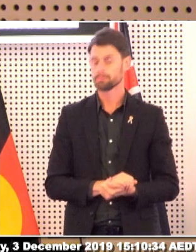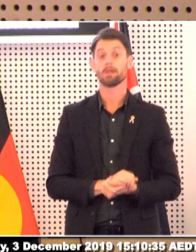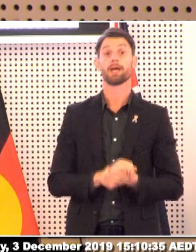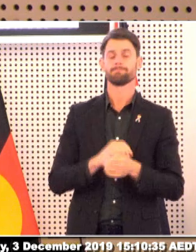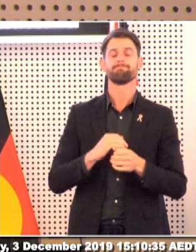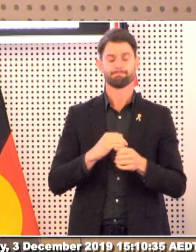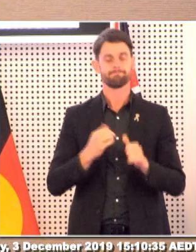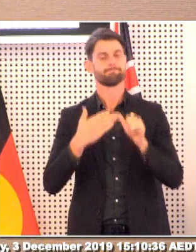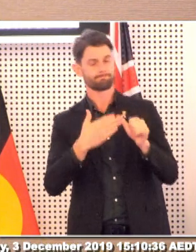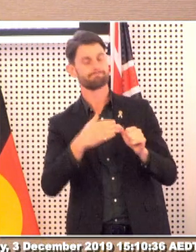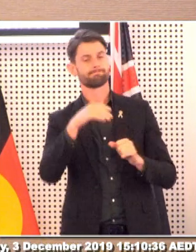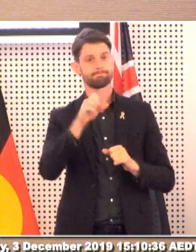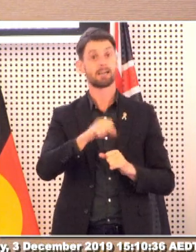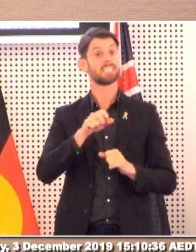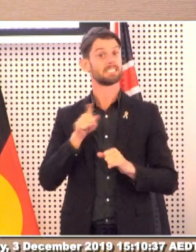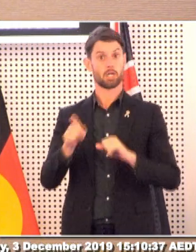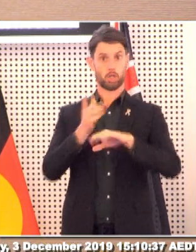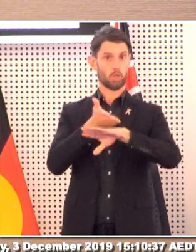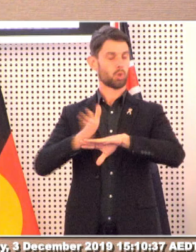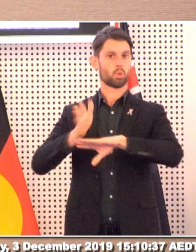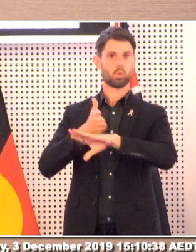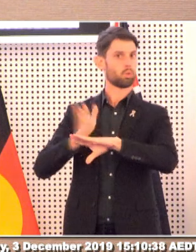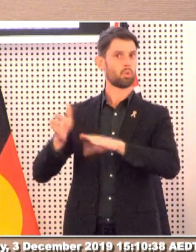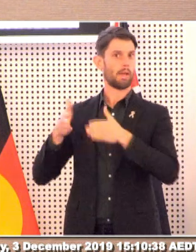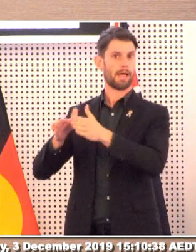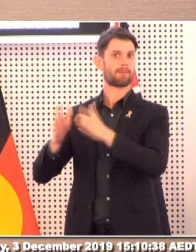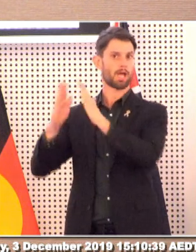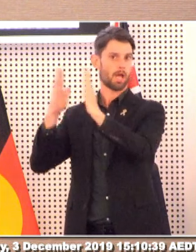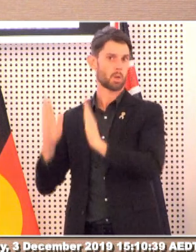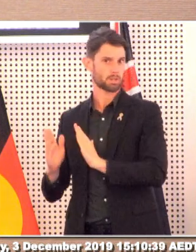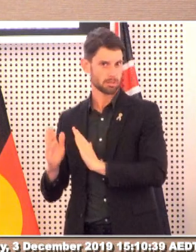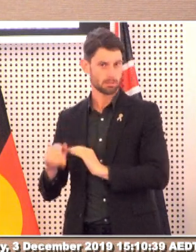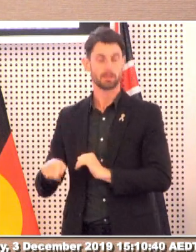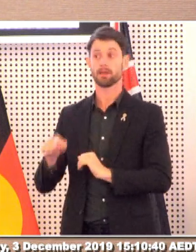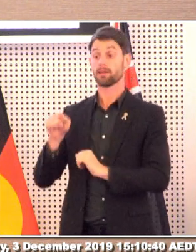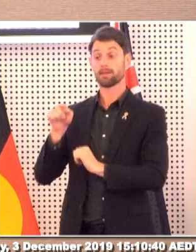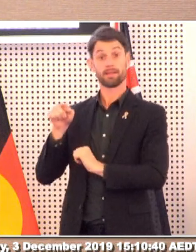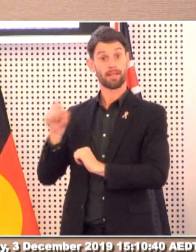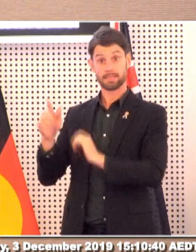Well, they’re just a model that’s emerging and they’re houses that do not get any SDA